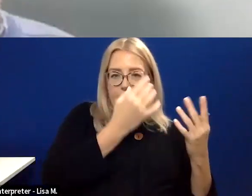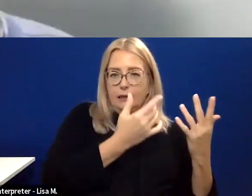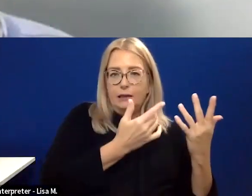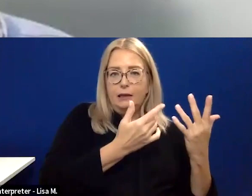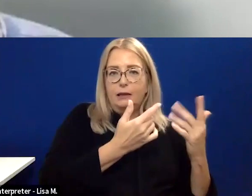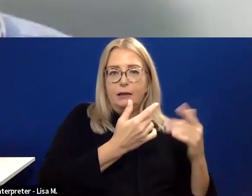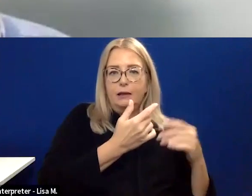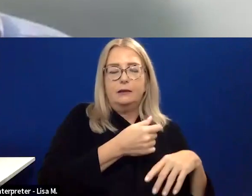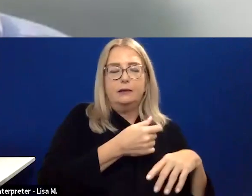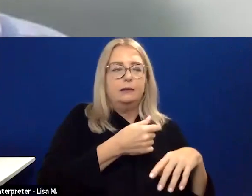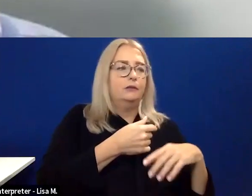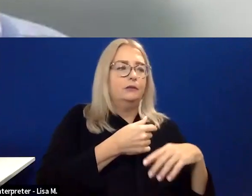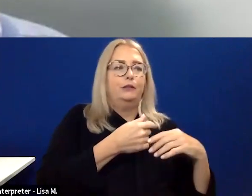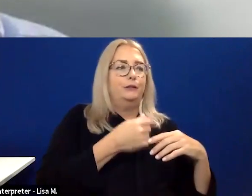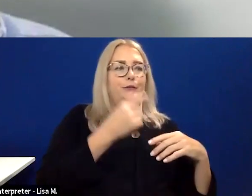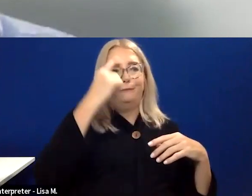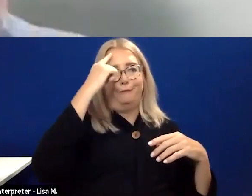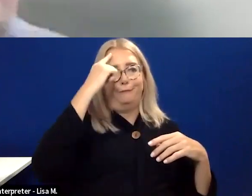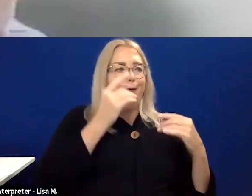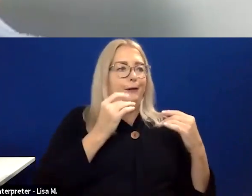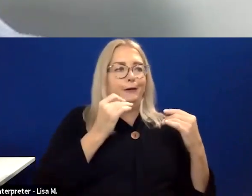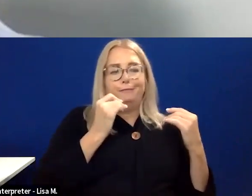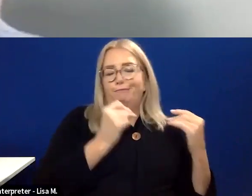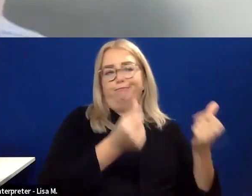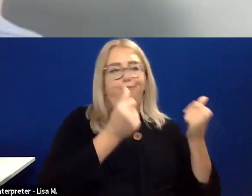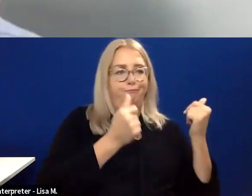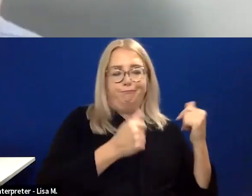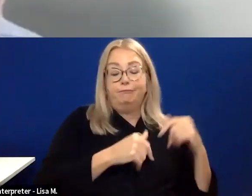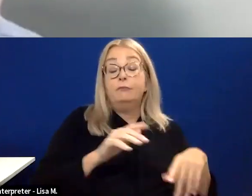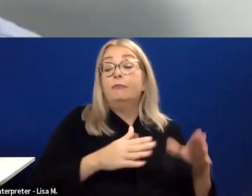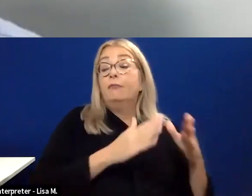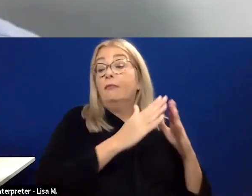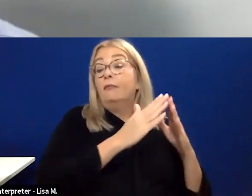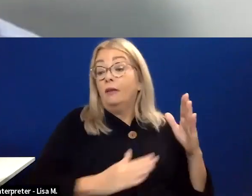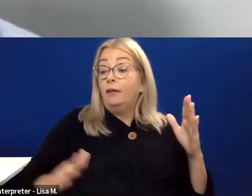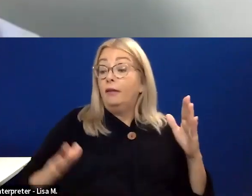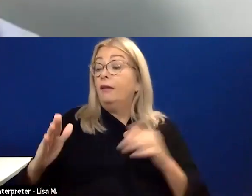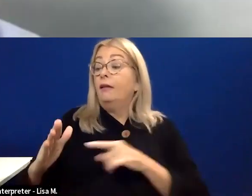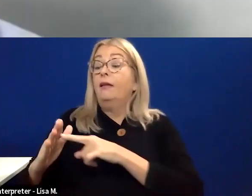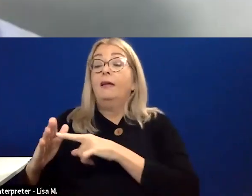of the pants type thinking that we do and the very other end of it type two is a much more rational